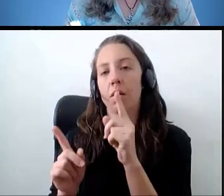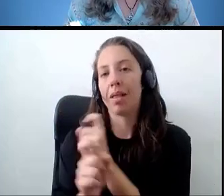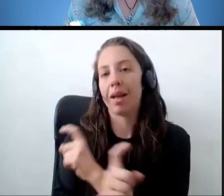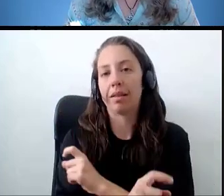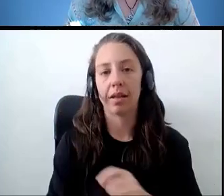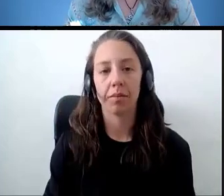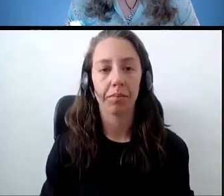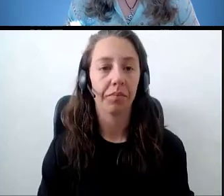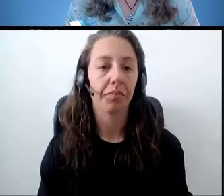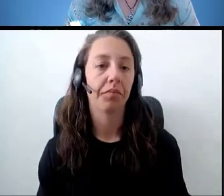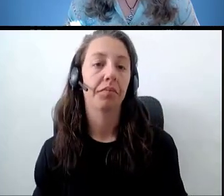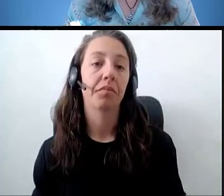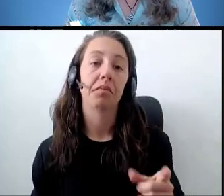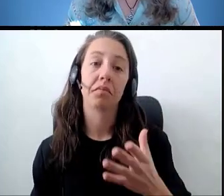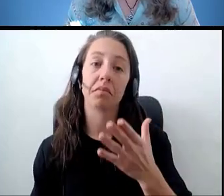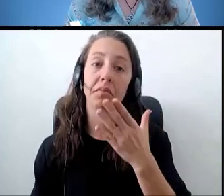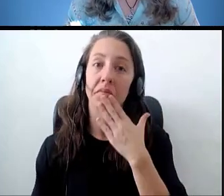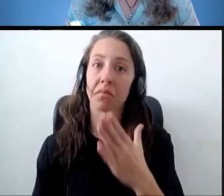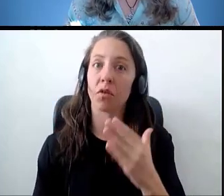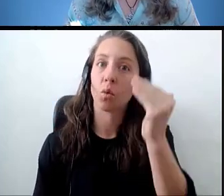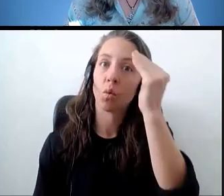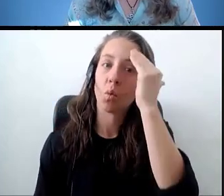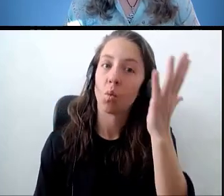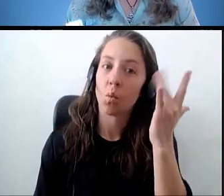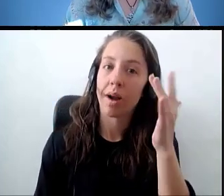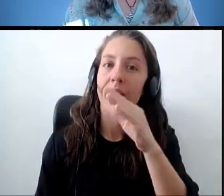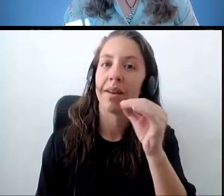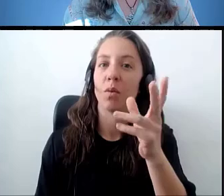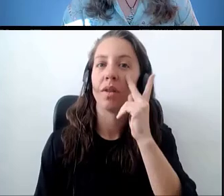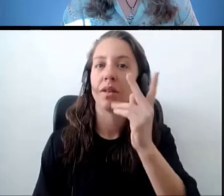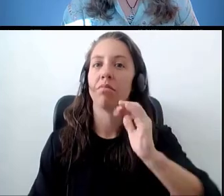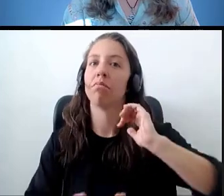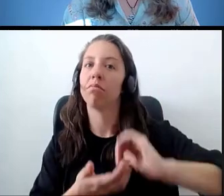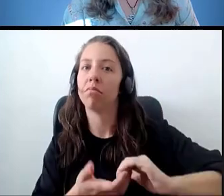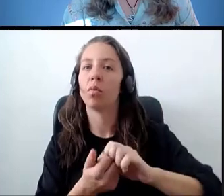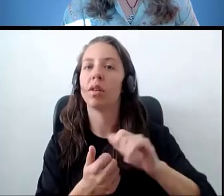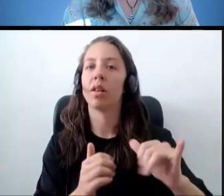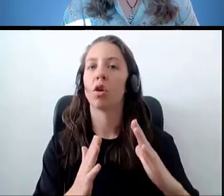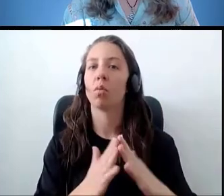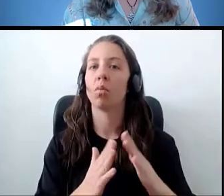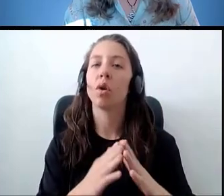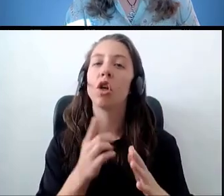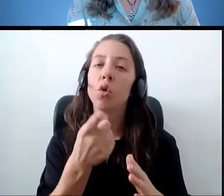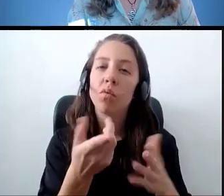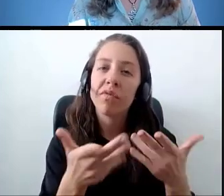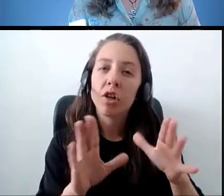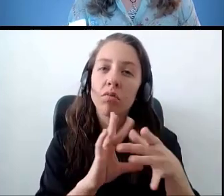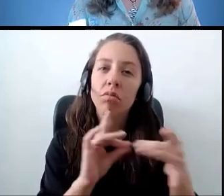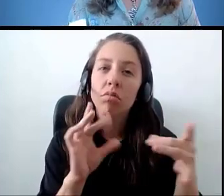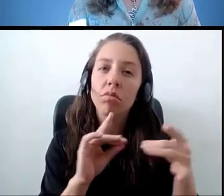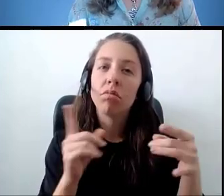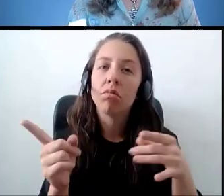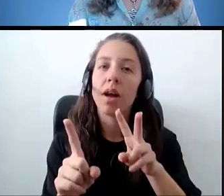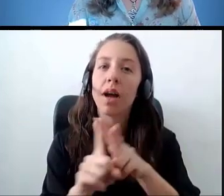Cynthia Dwyer It's good to hear why these changes are occurring and to see the collaboration with the community. You stated that applicants won't be directly affected